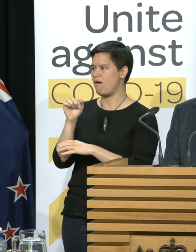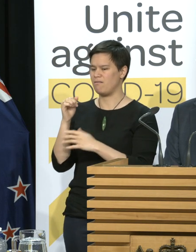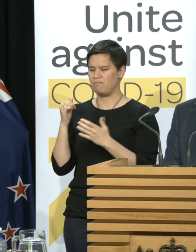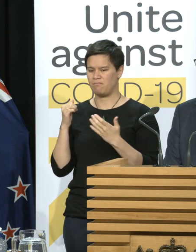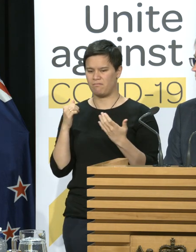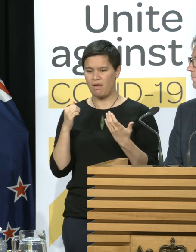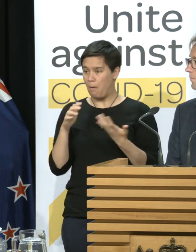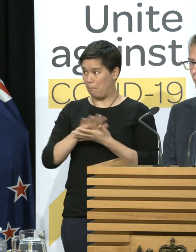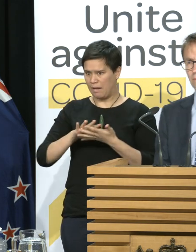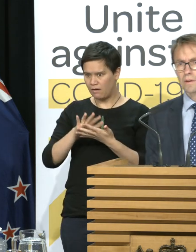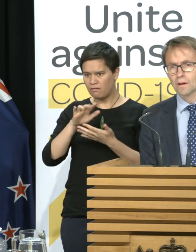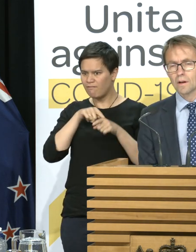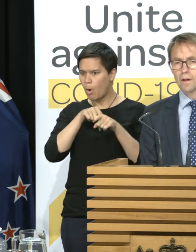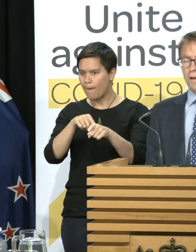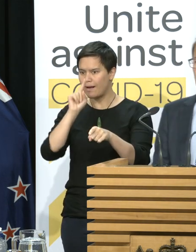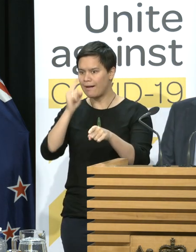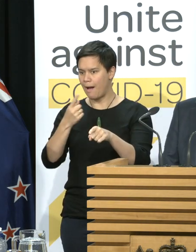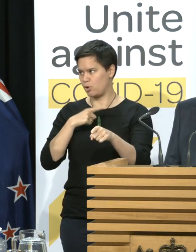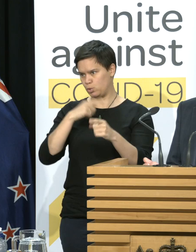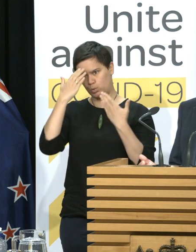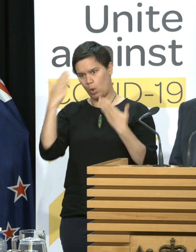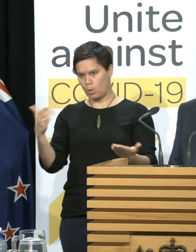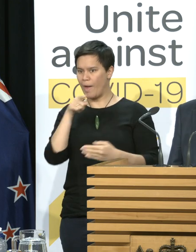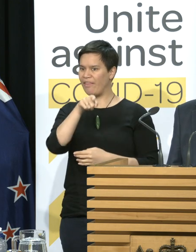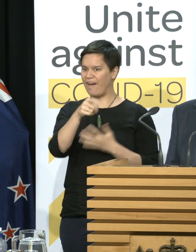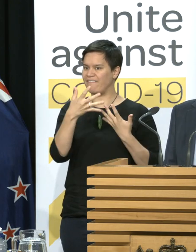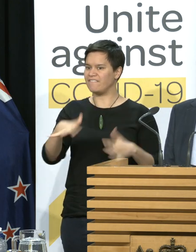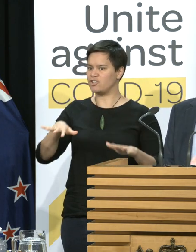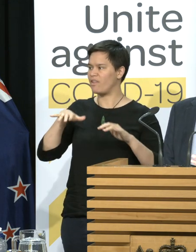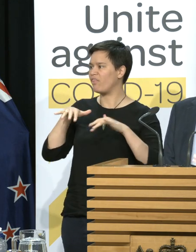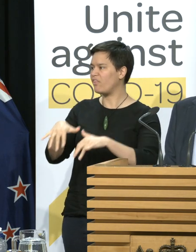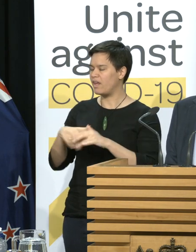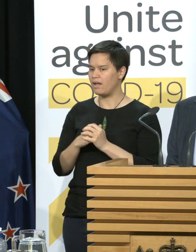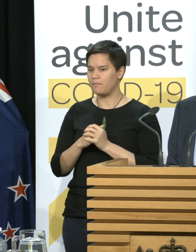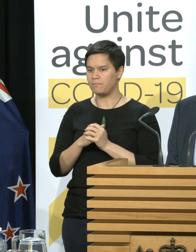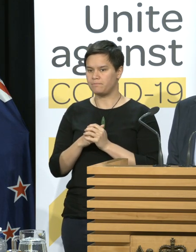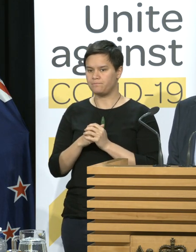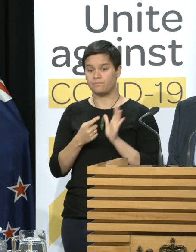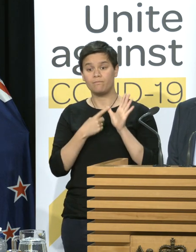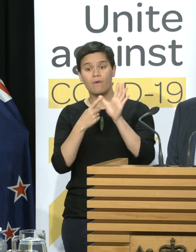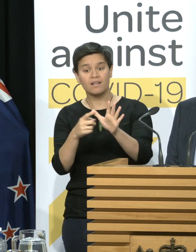But I'll ask the director general to comment on that. Well, I think the minister's pointed out the technology is helpful in this regard.